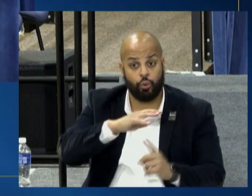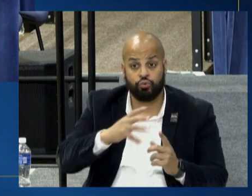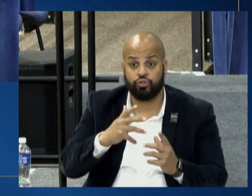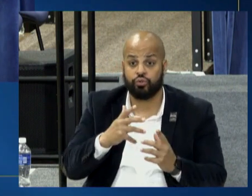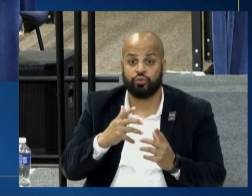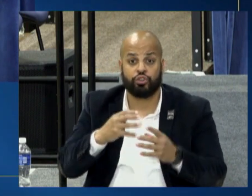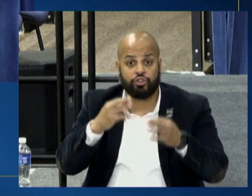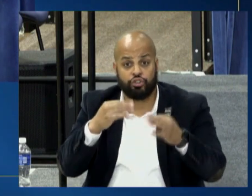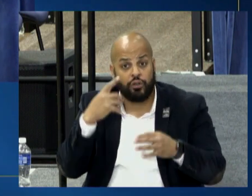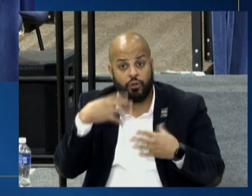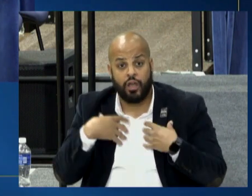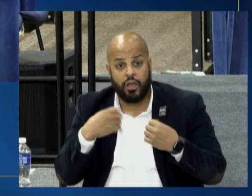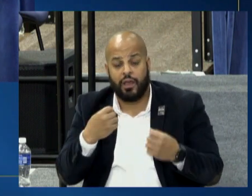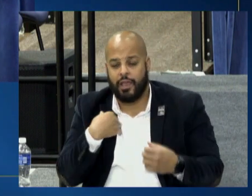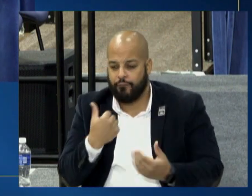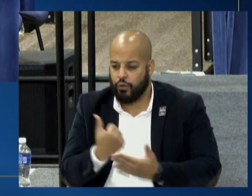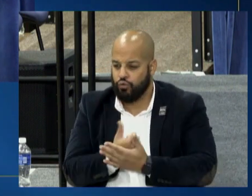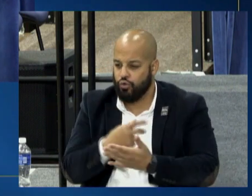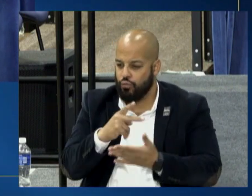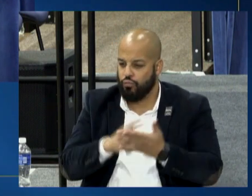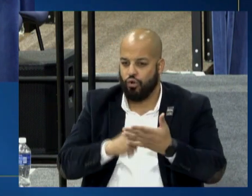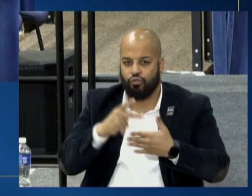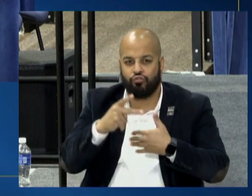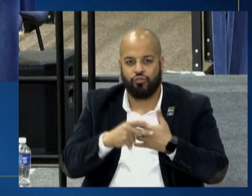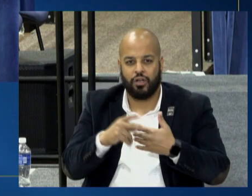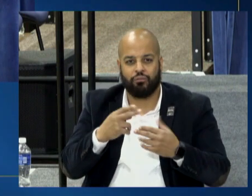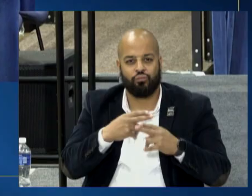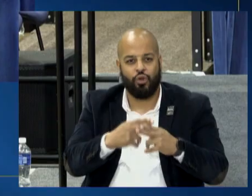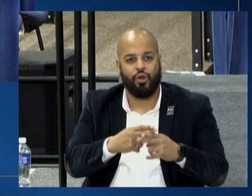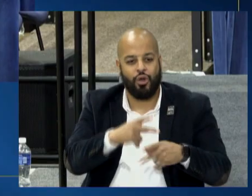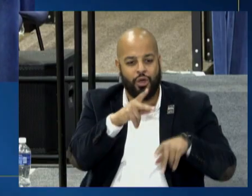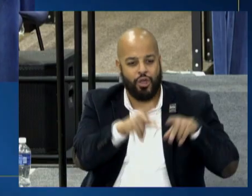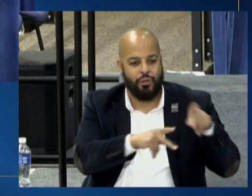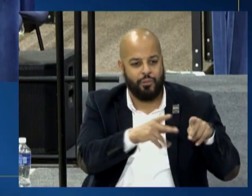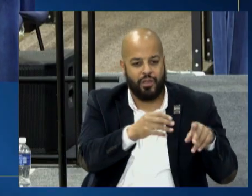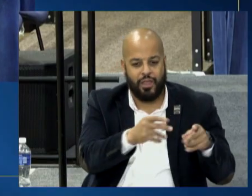And we have a new program called People and Places Thriving. People and Places